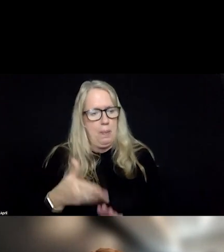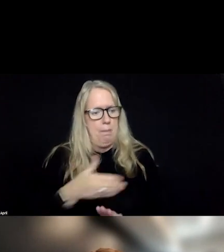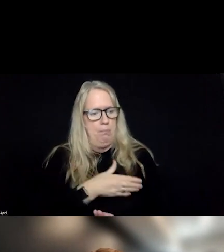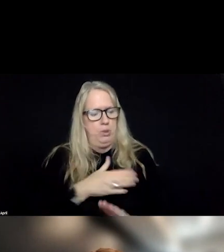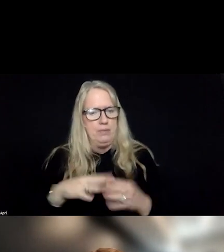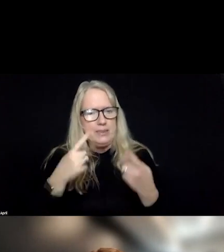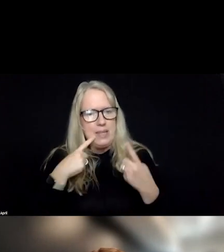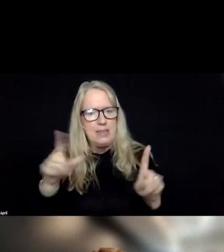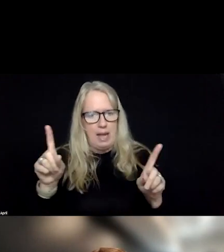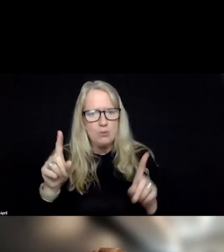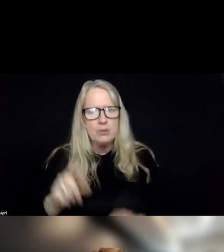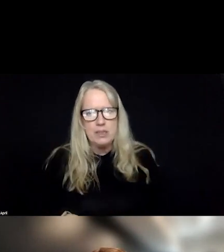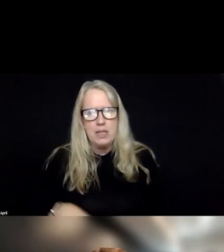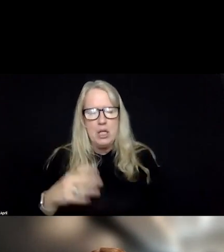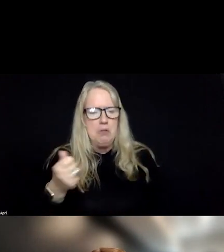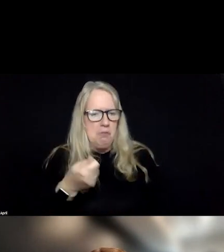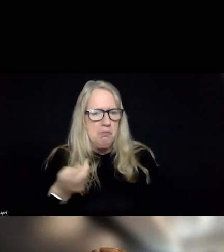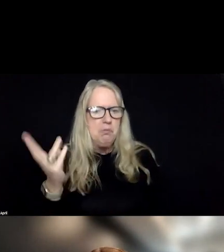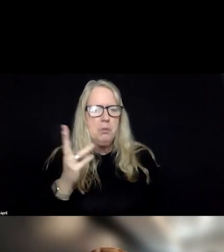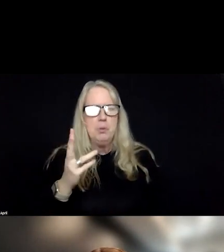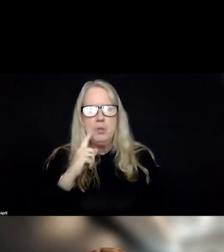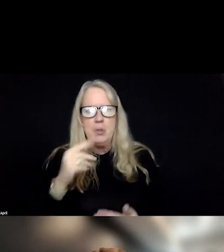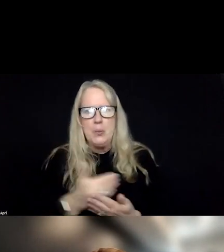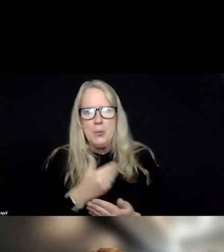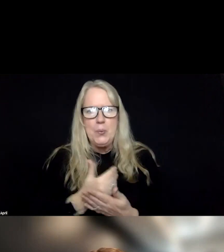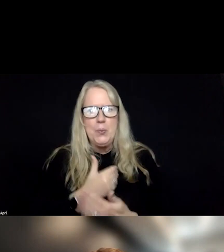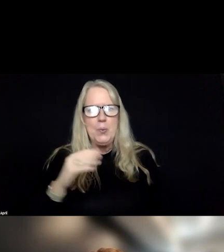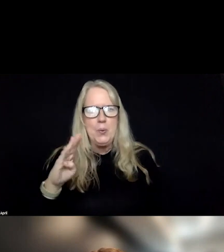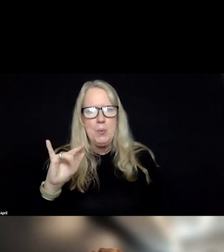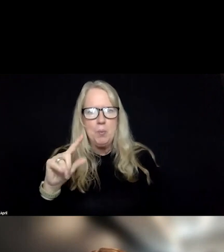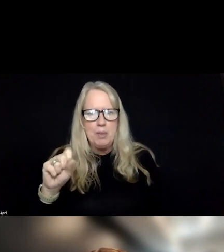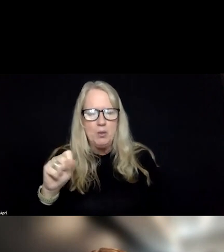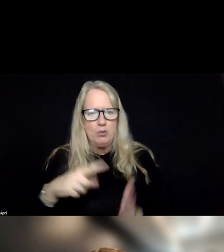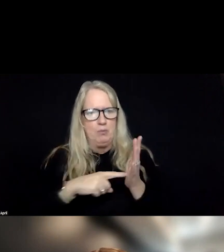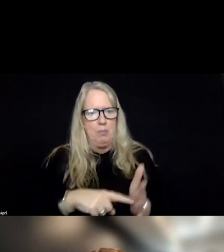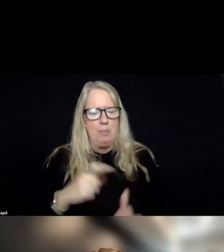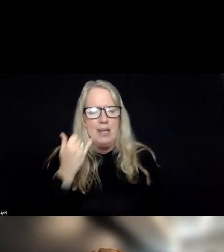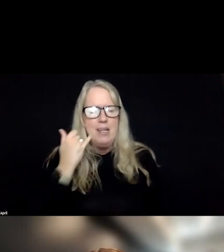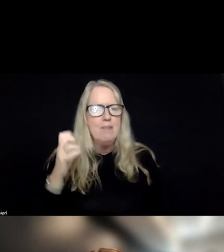BUT HAS A FEW NEW BILLS, JUST IN CASE YOU MISSED THAT ANUNGSMENT.